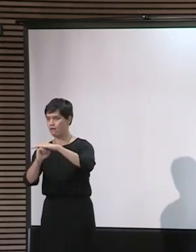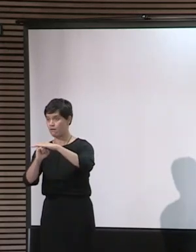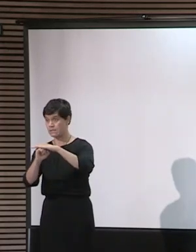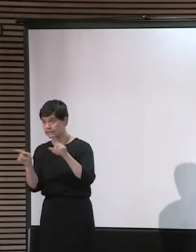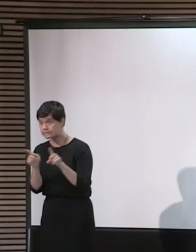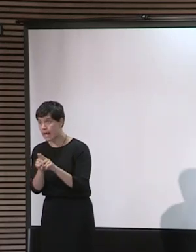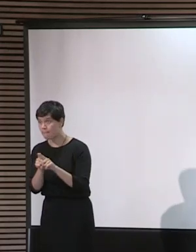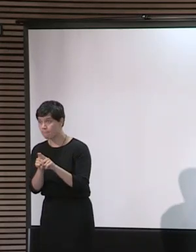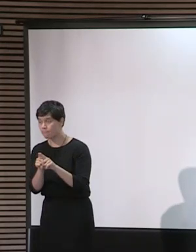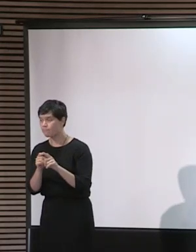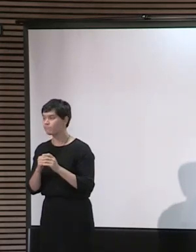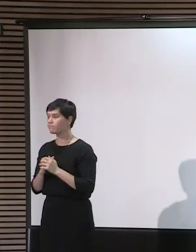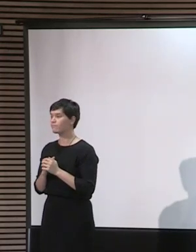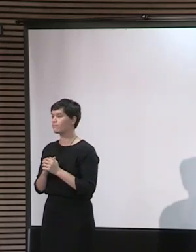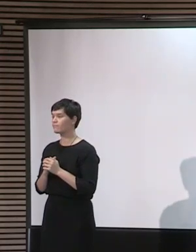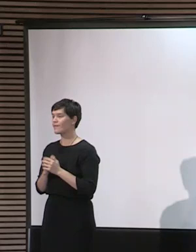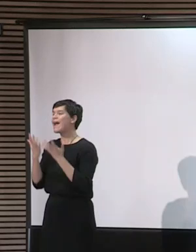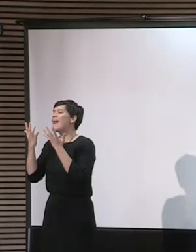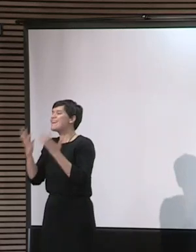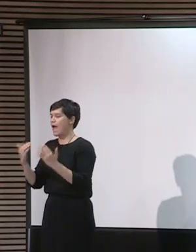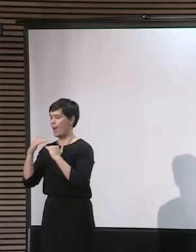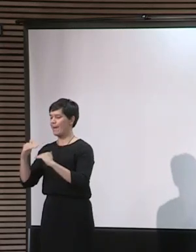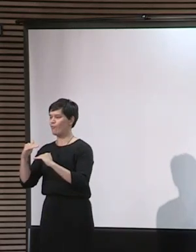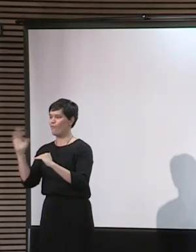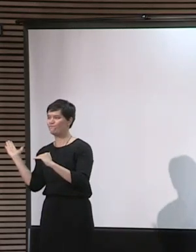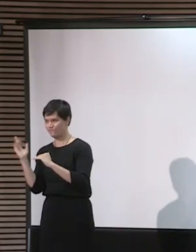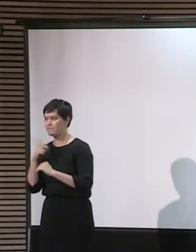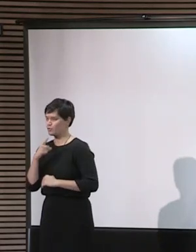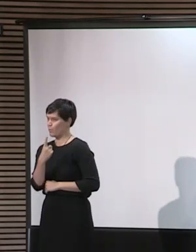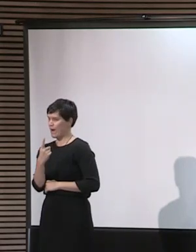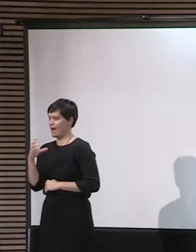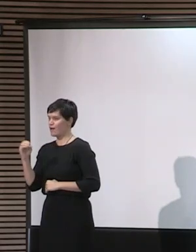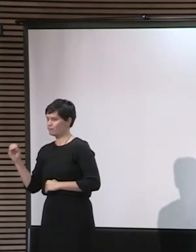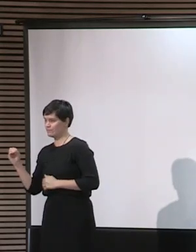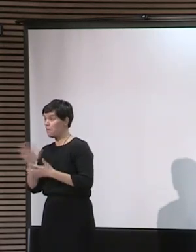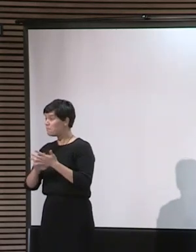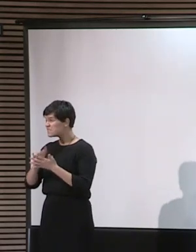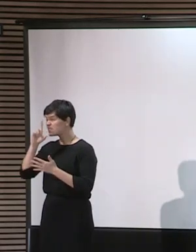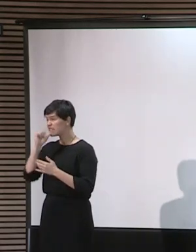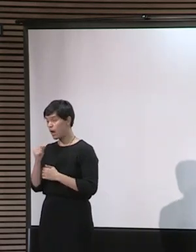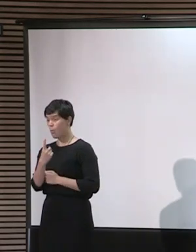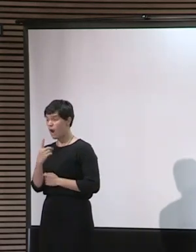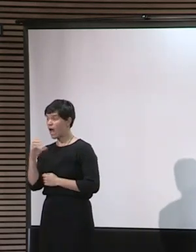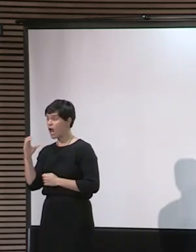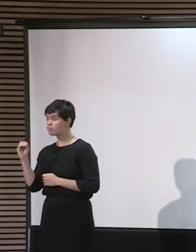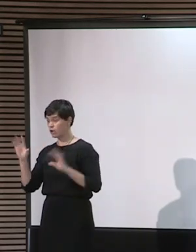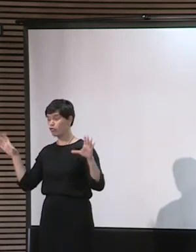one server? Obviously the groups of 10 was always based around the social gatherings. Now, that limit